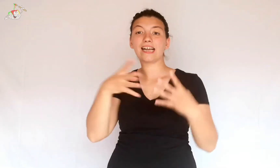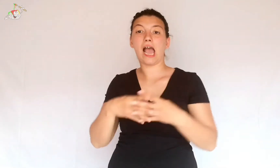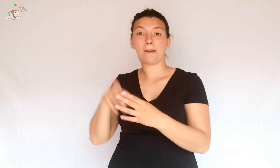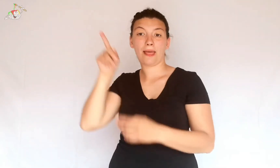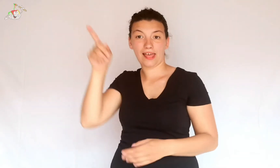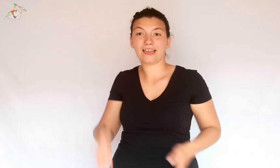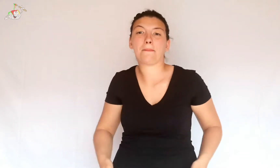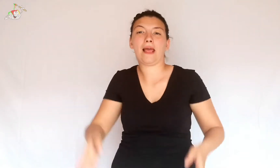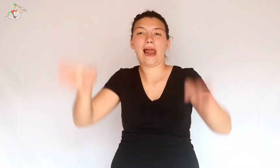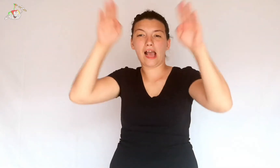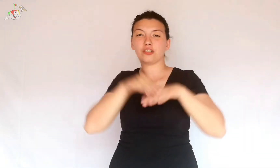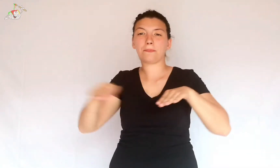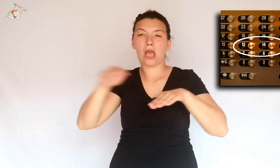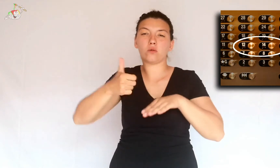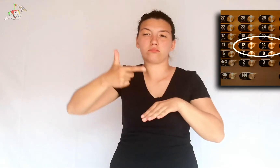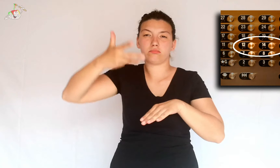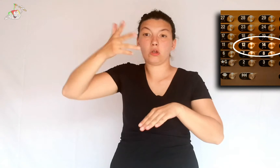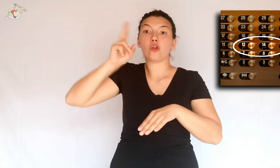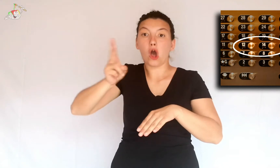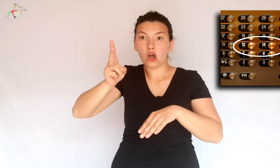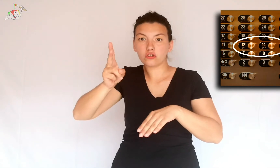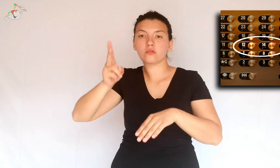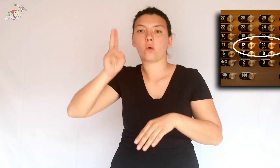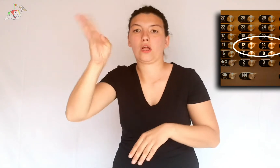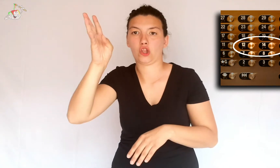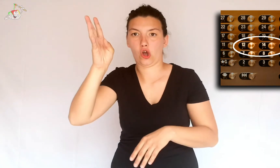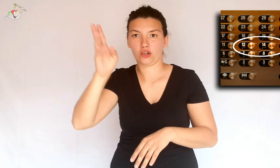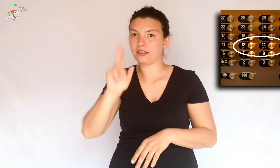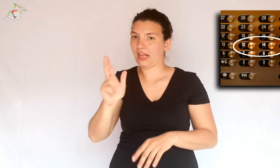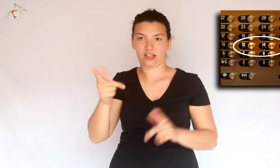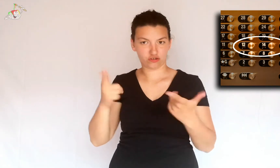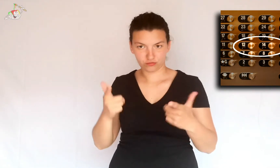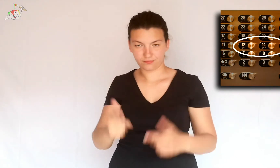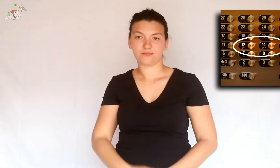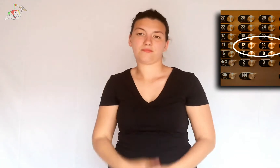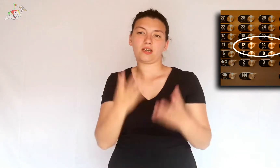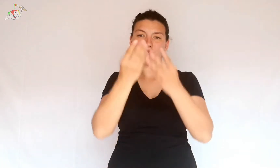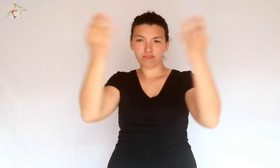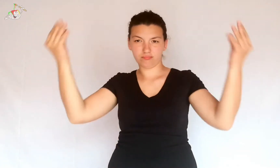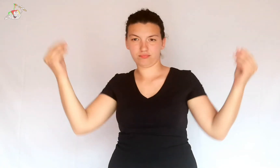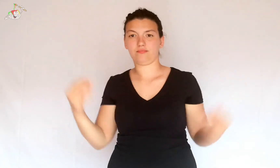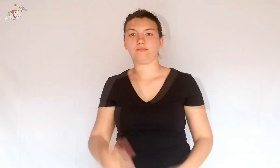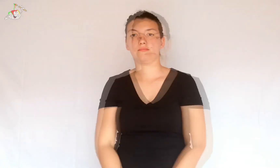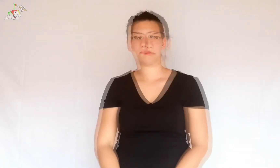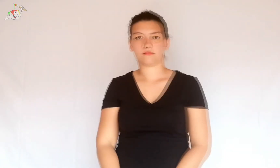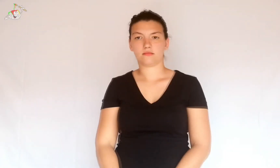In America the floors of the buildings are assigned to 12, then jumping to 14. There is no the thirteen. There are so many like that.